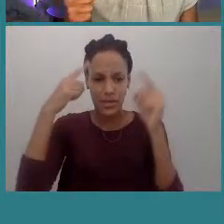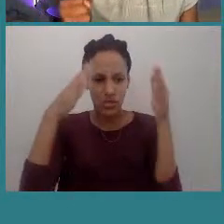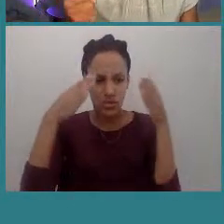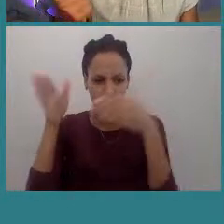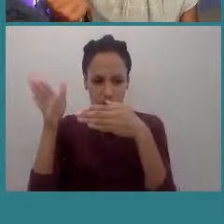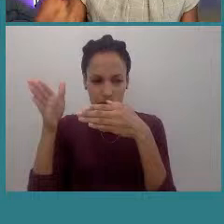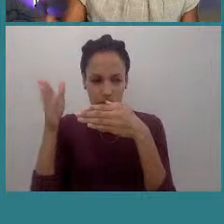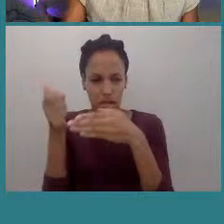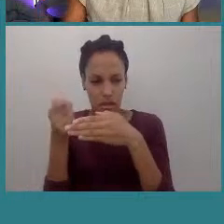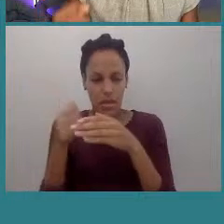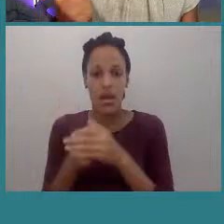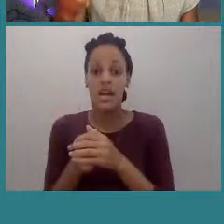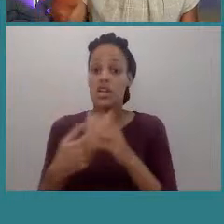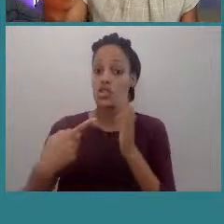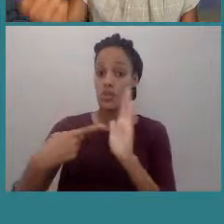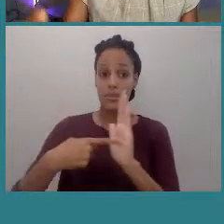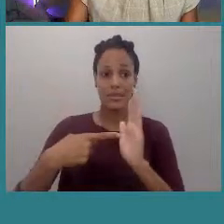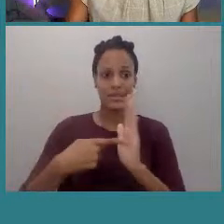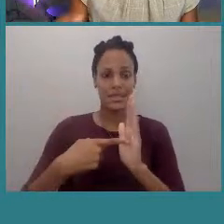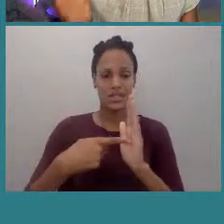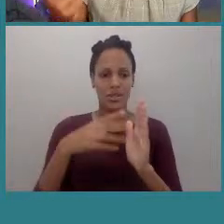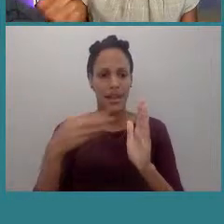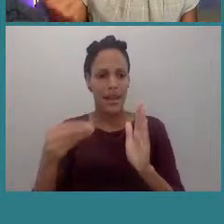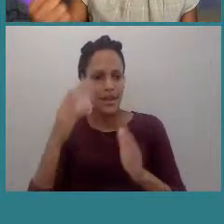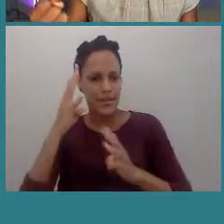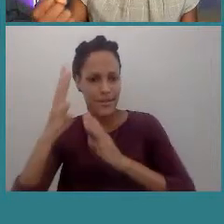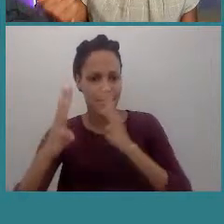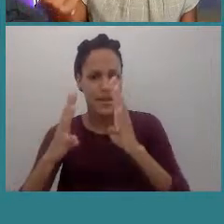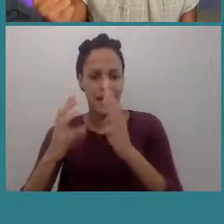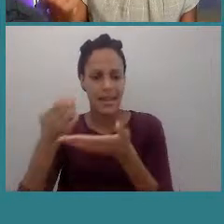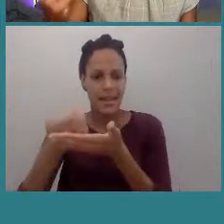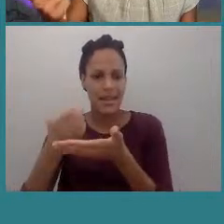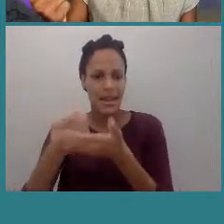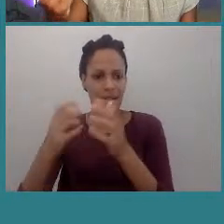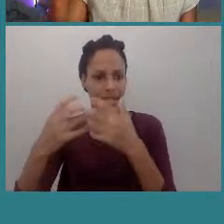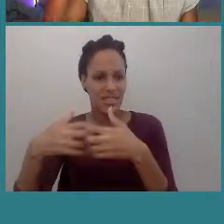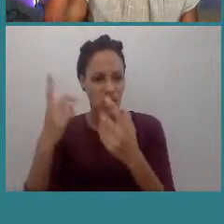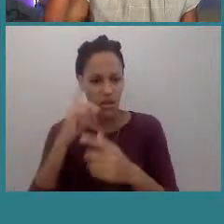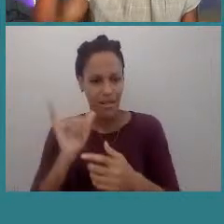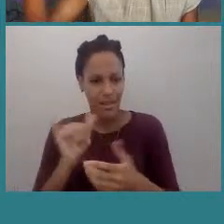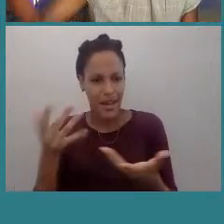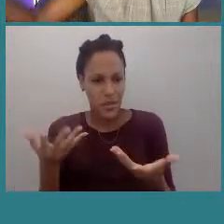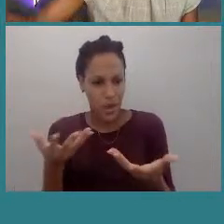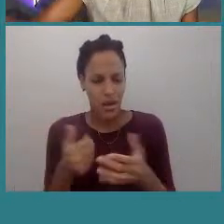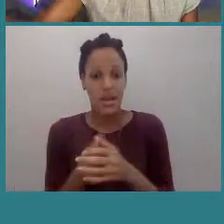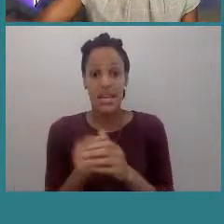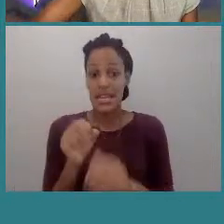What does representation and creating an economic engine look like when you have a vision of